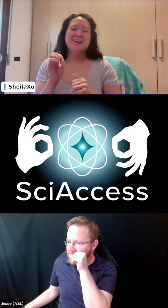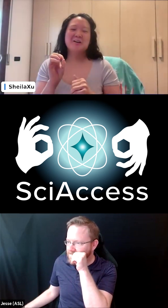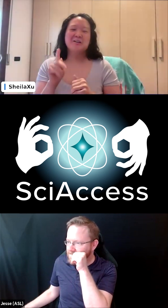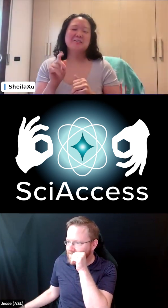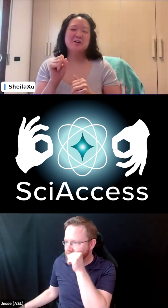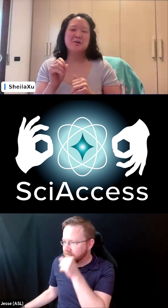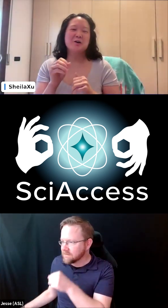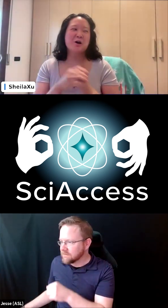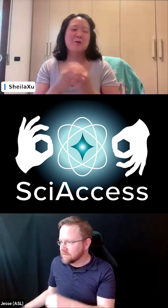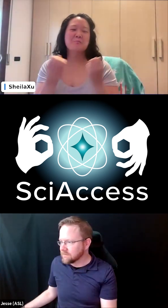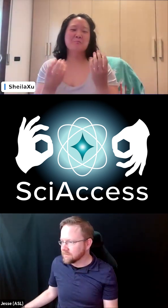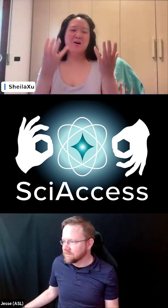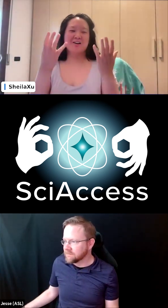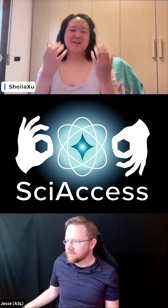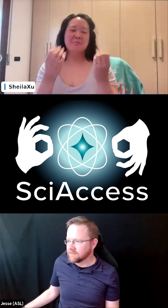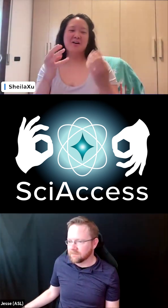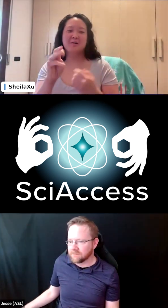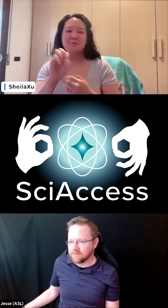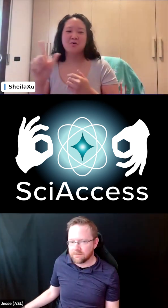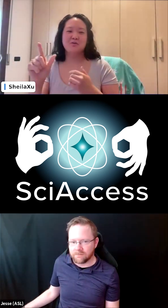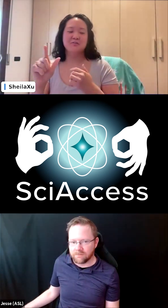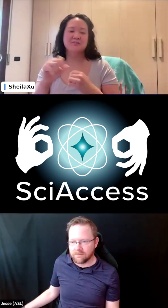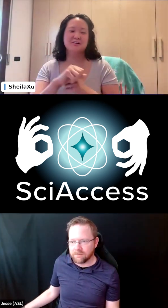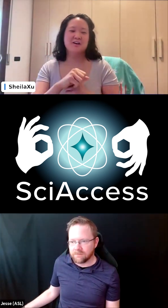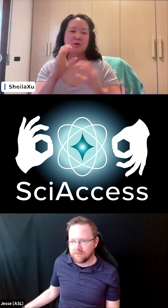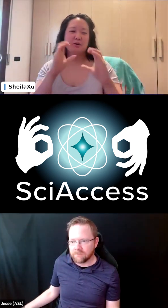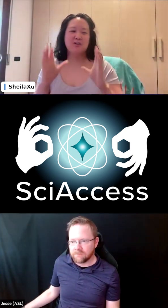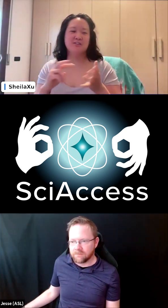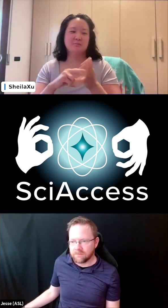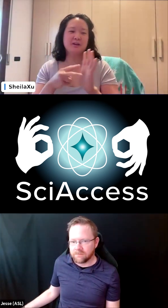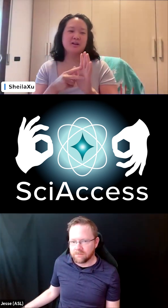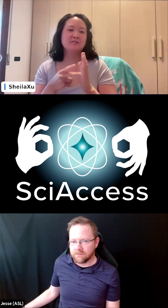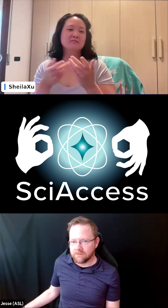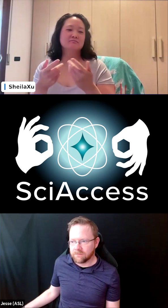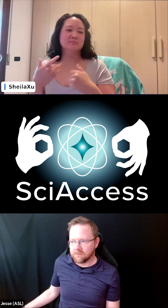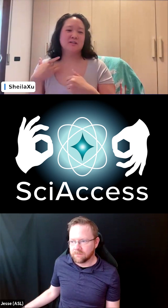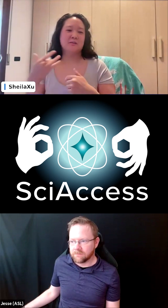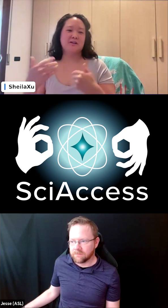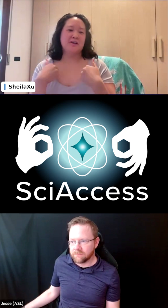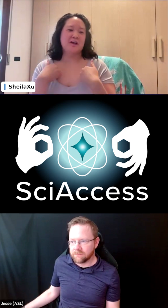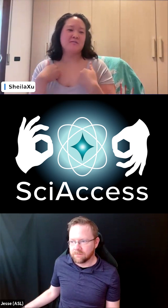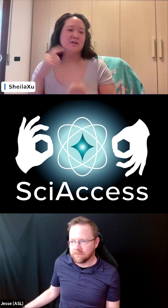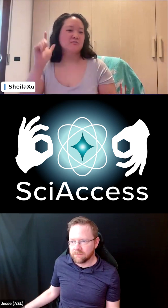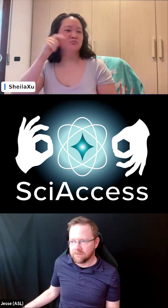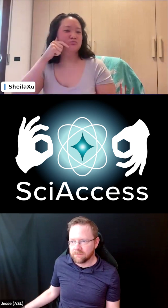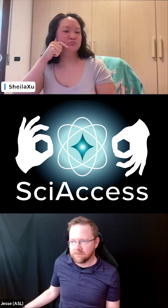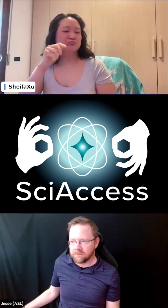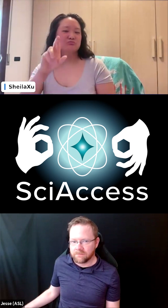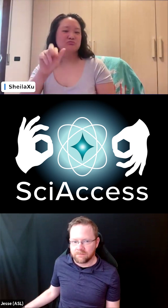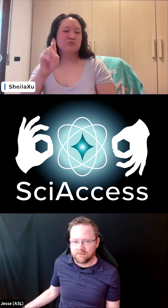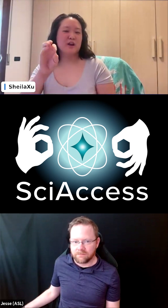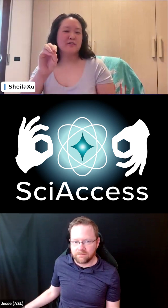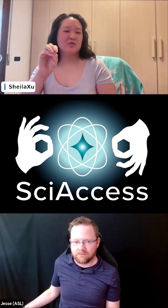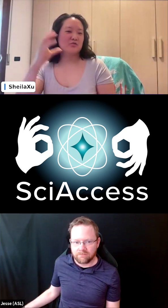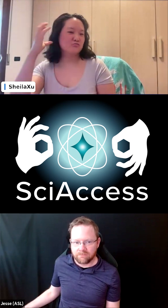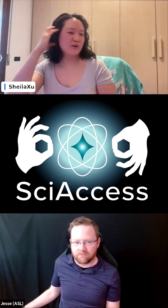Multimodal communication means that typically there is a